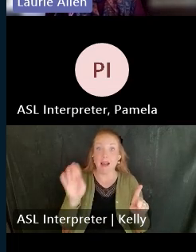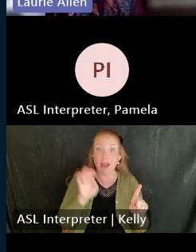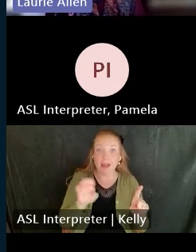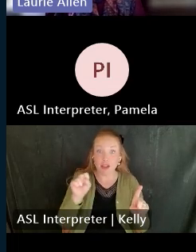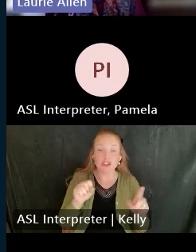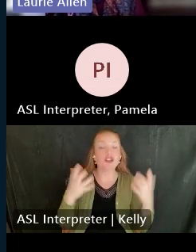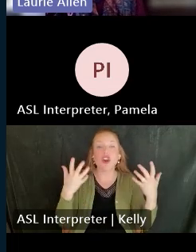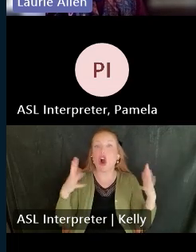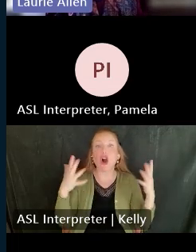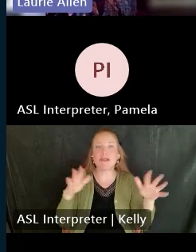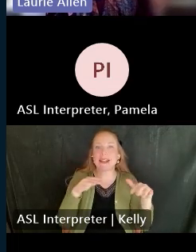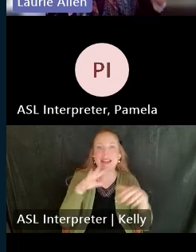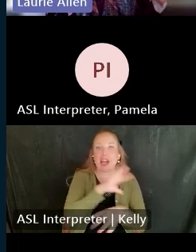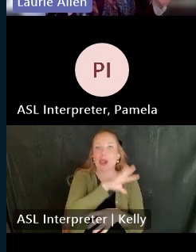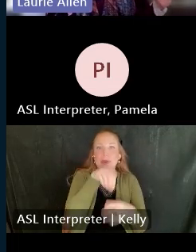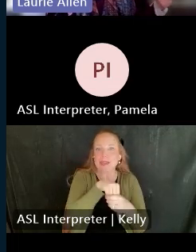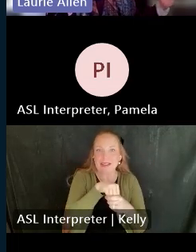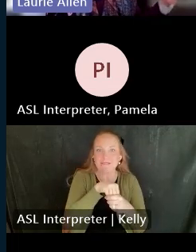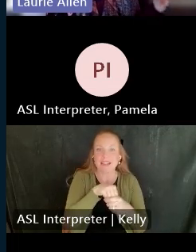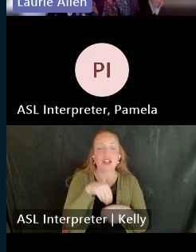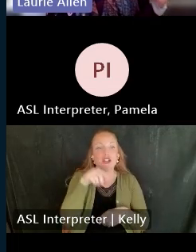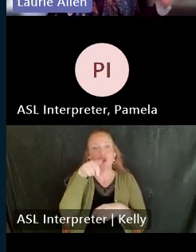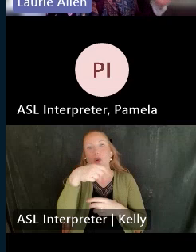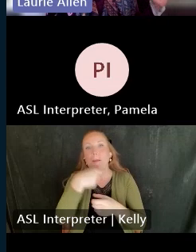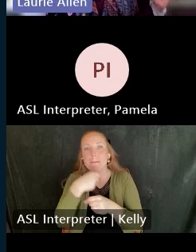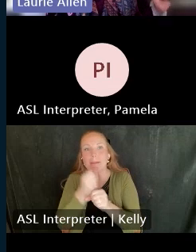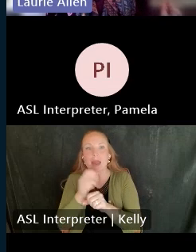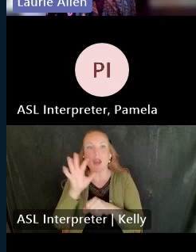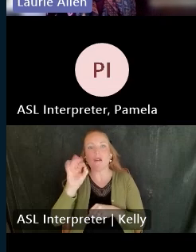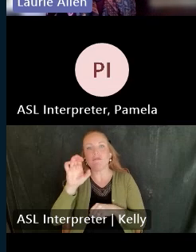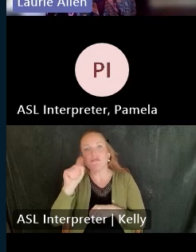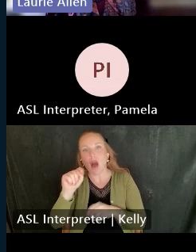So rather than making a font larger and bolding it to indicate the header,